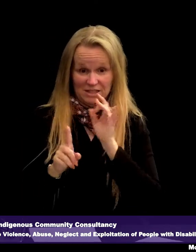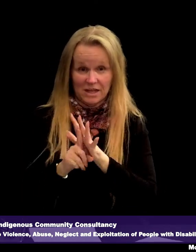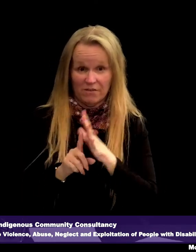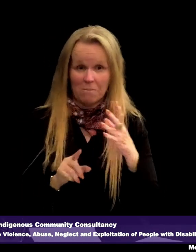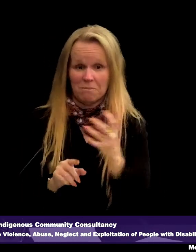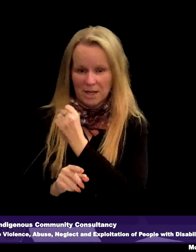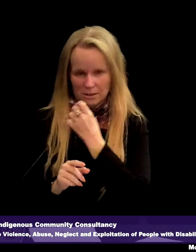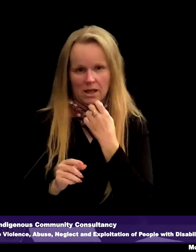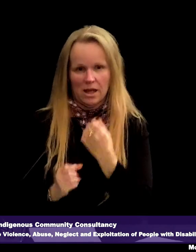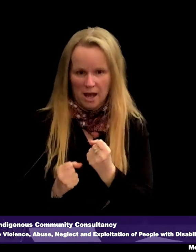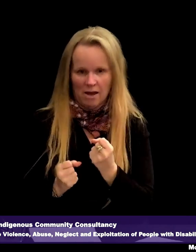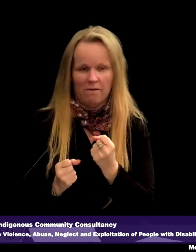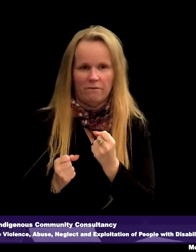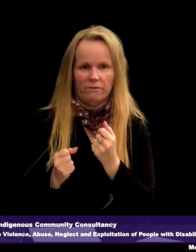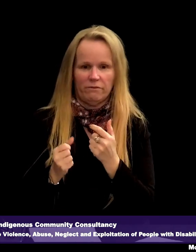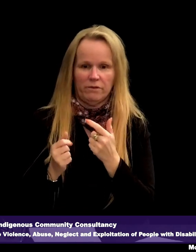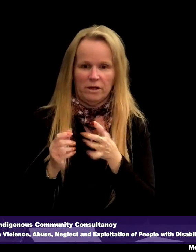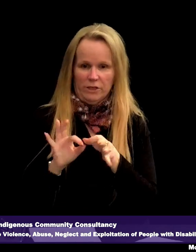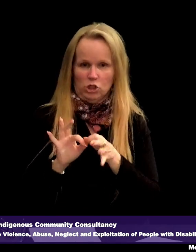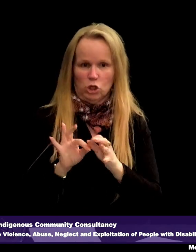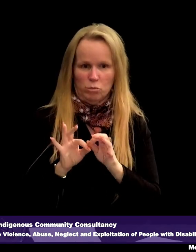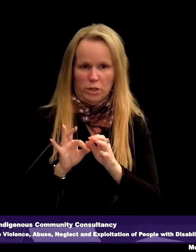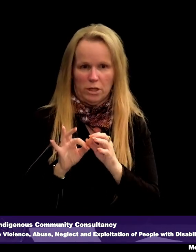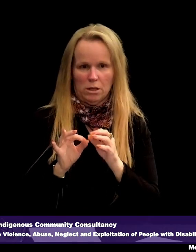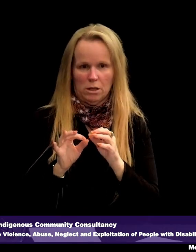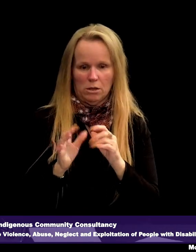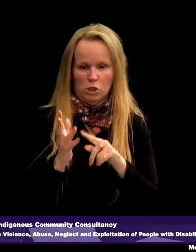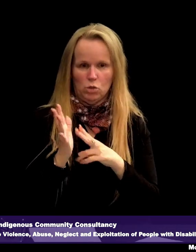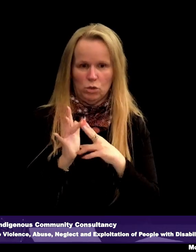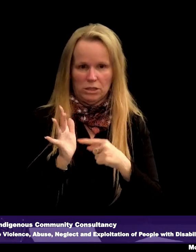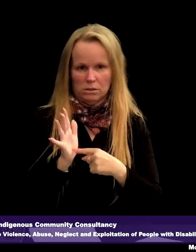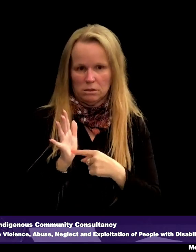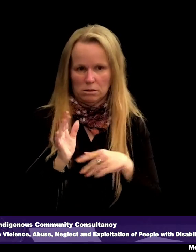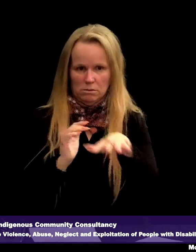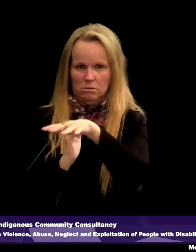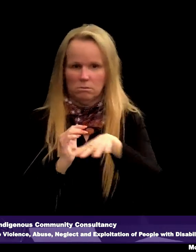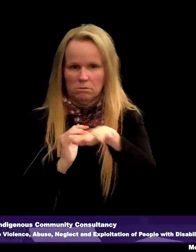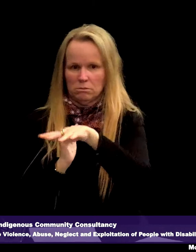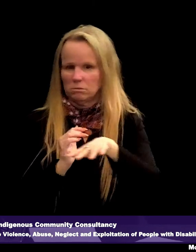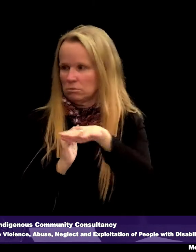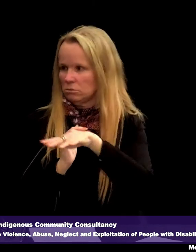well. I think the NDIS itself must have interpreters, an interpreting unit.